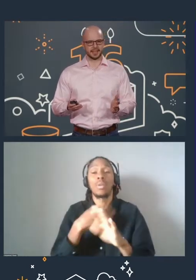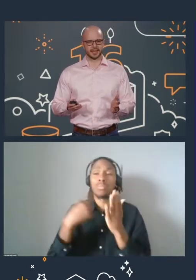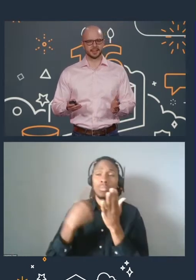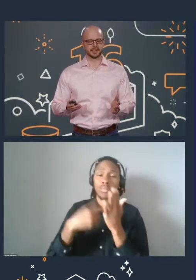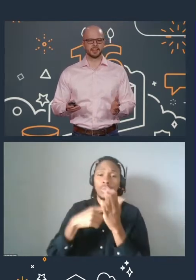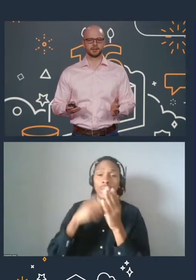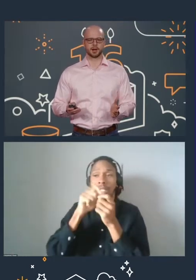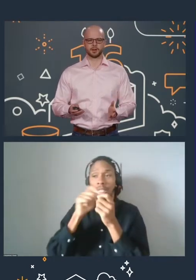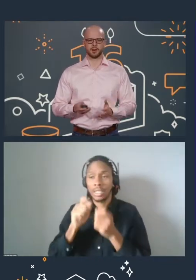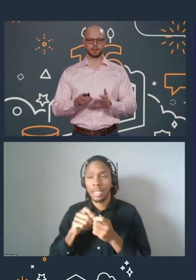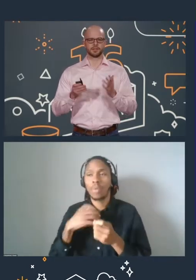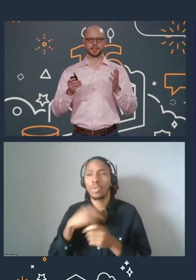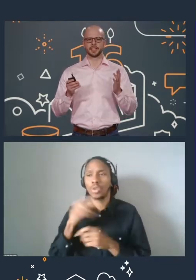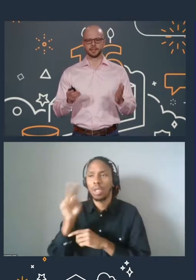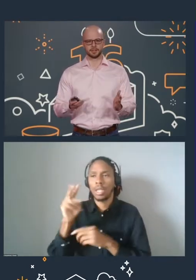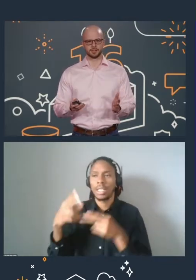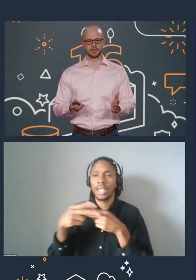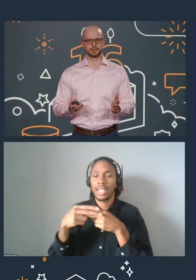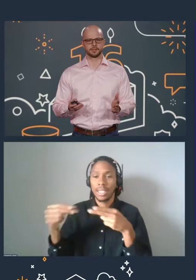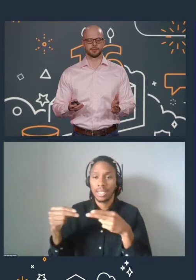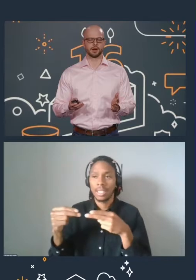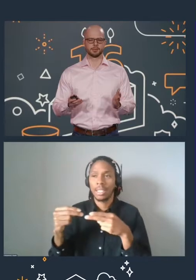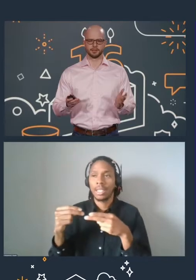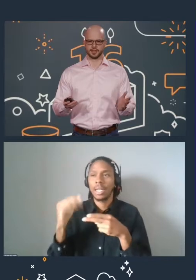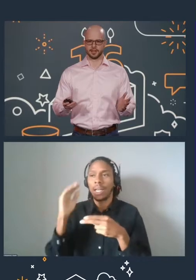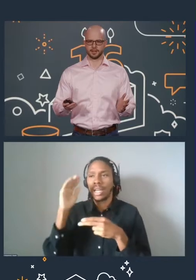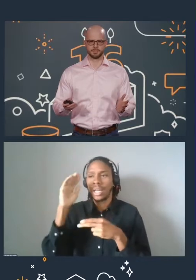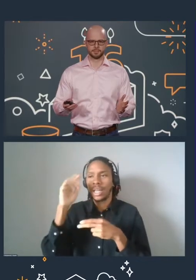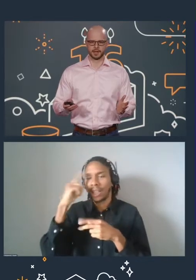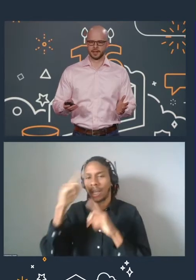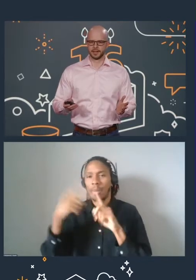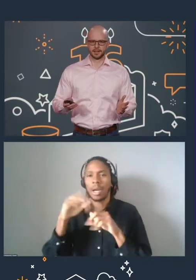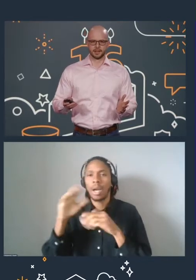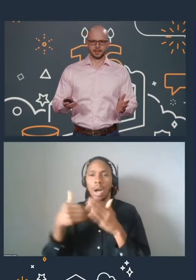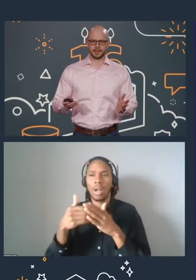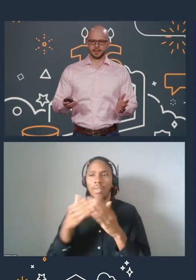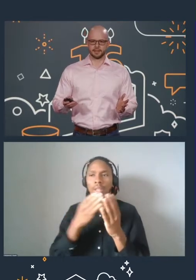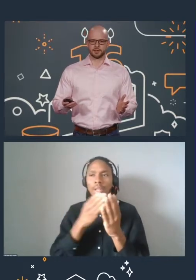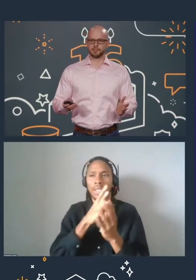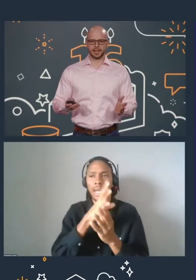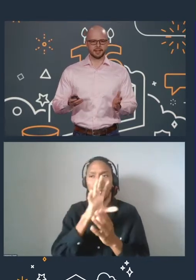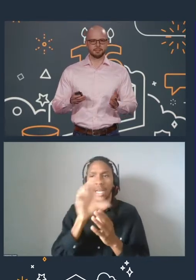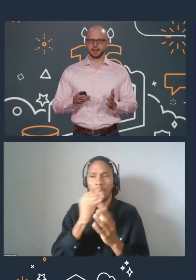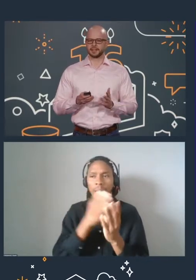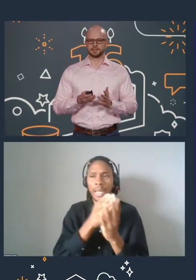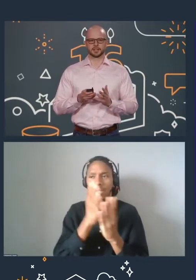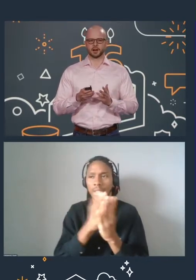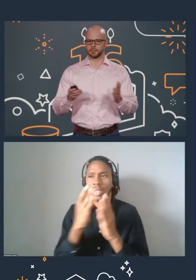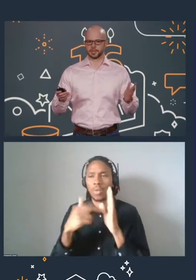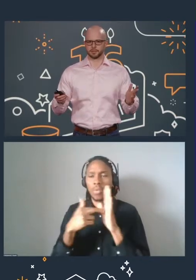and think about all of the industries represented here. There are many, many different companies